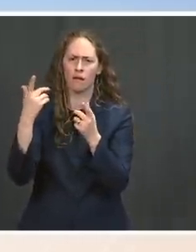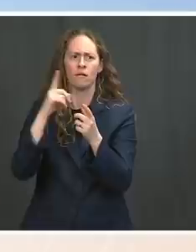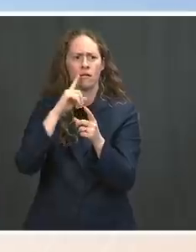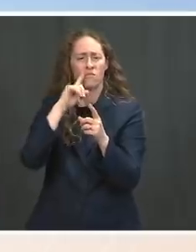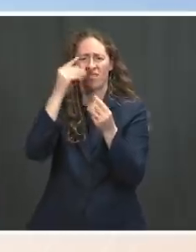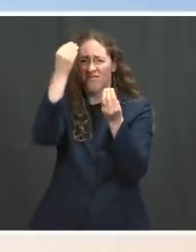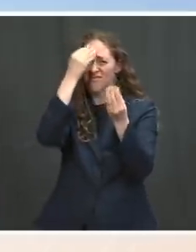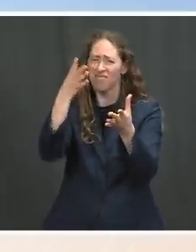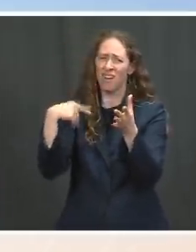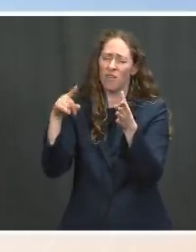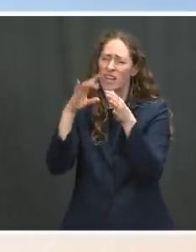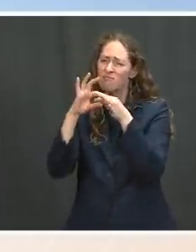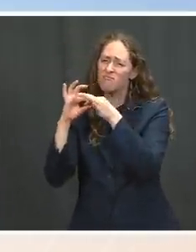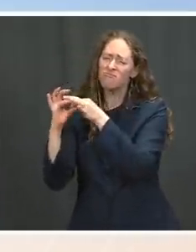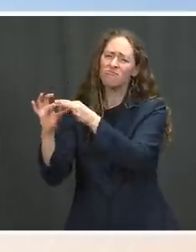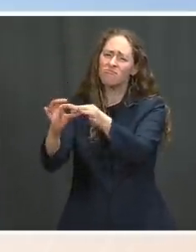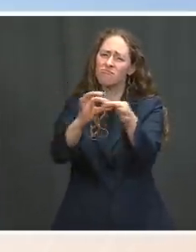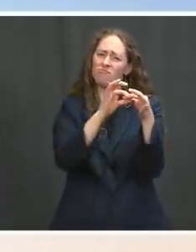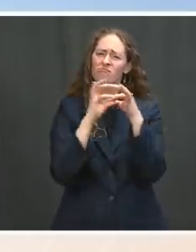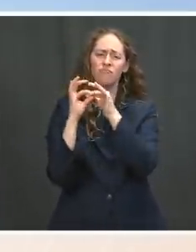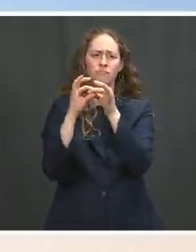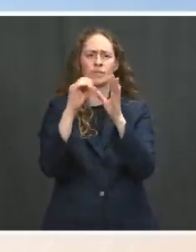on the Restaurant Revitalization Fund.